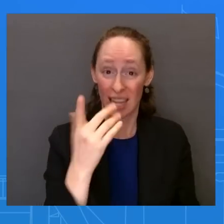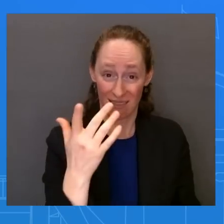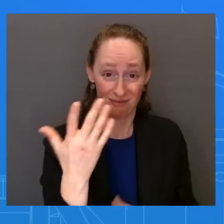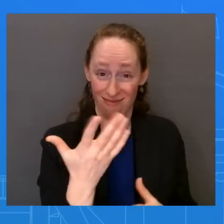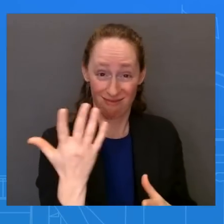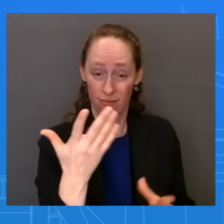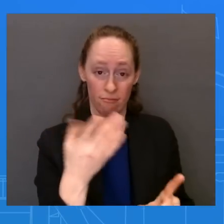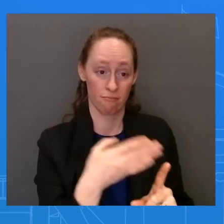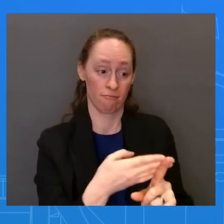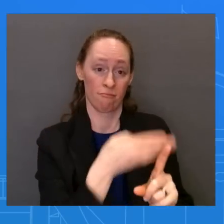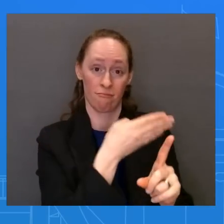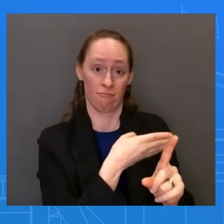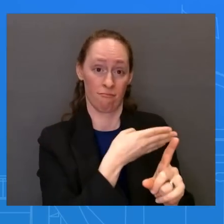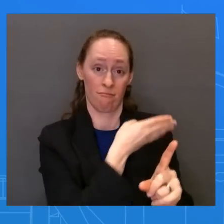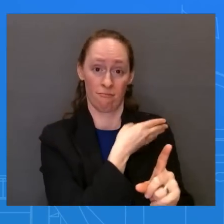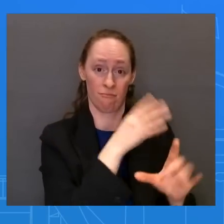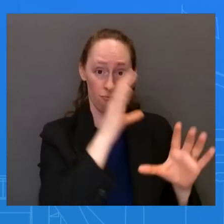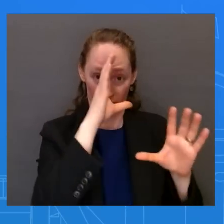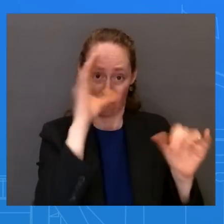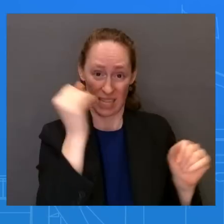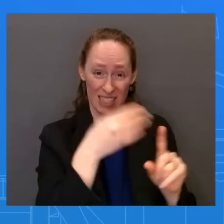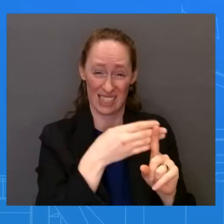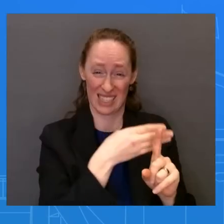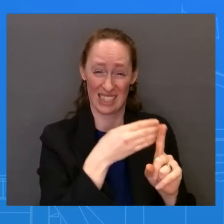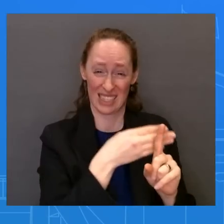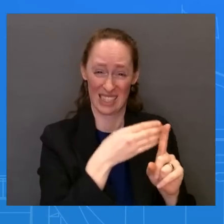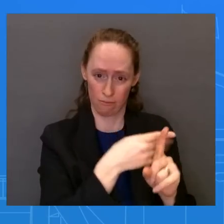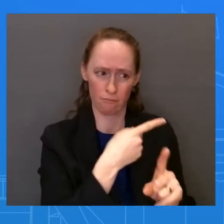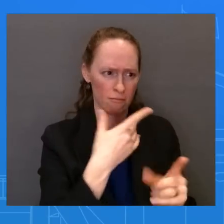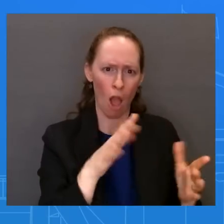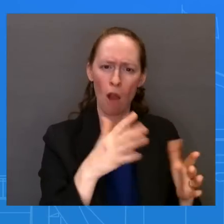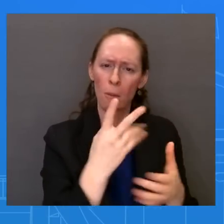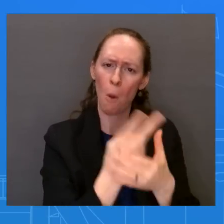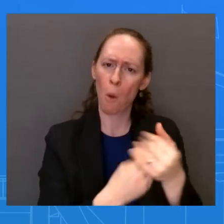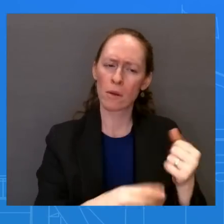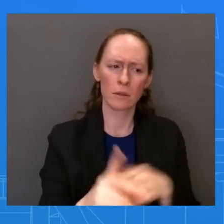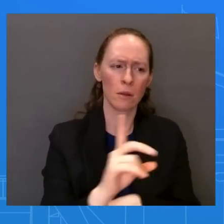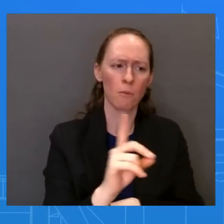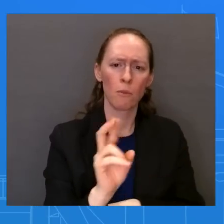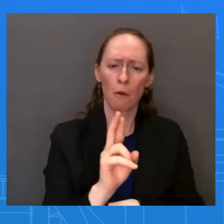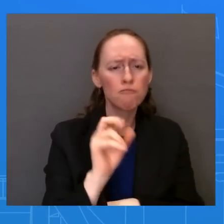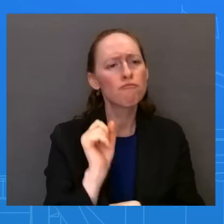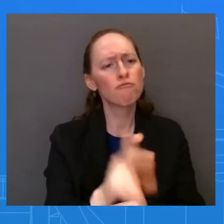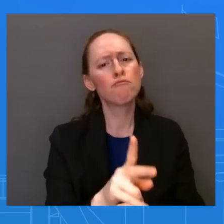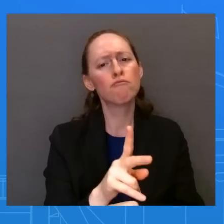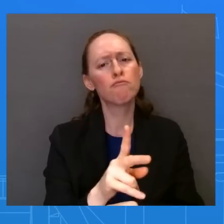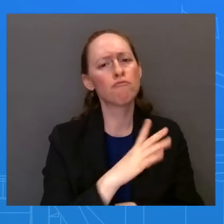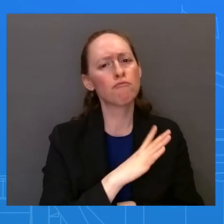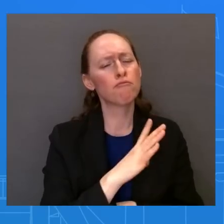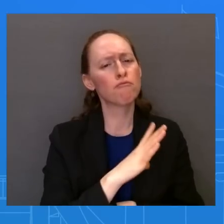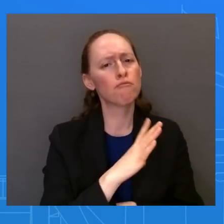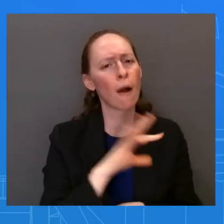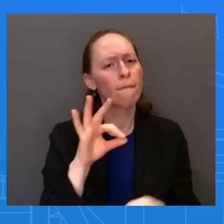It is something that should be hap- that should be done without conditions. There should be -- we should not be negotiating around it.